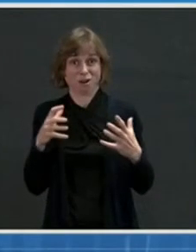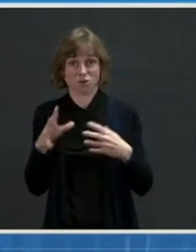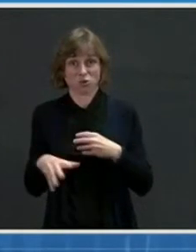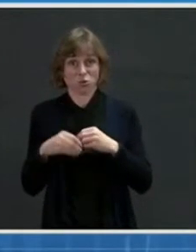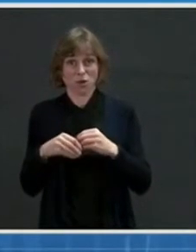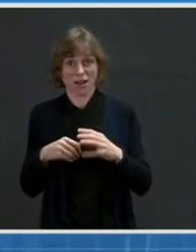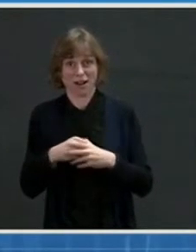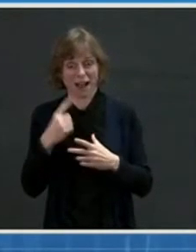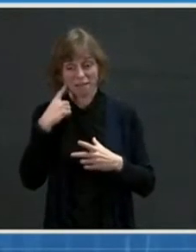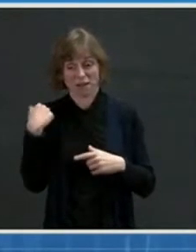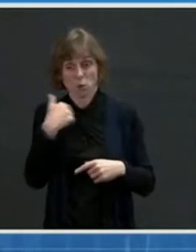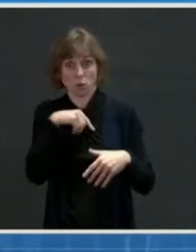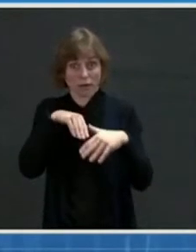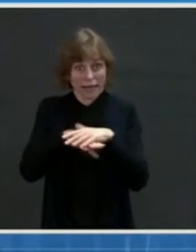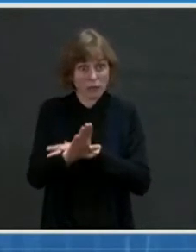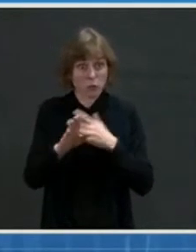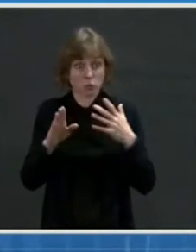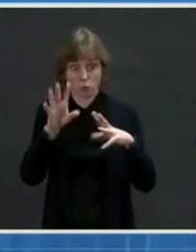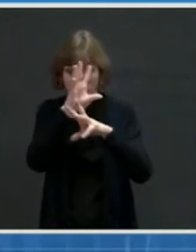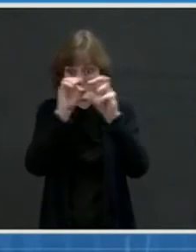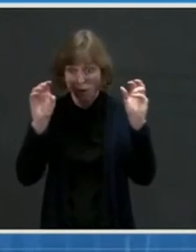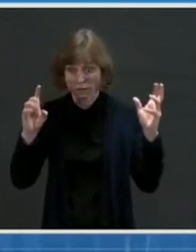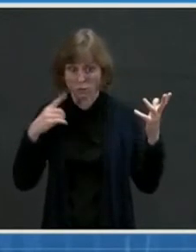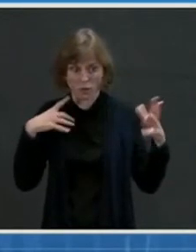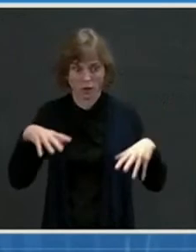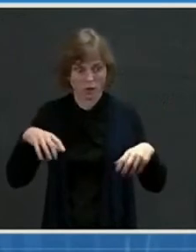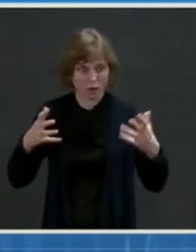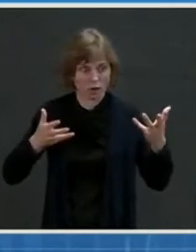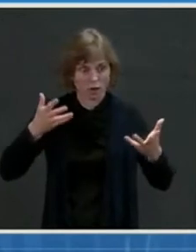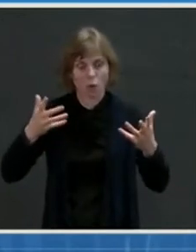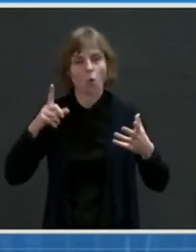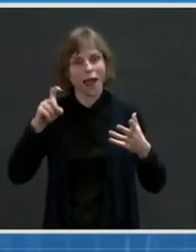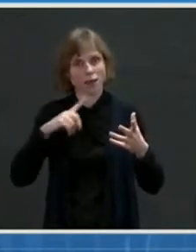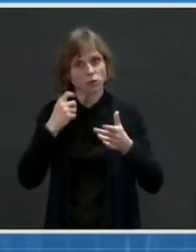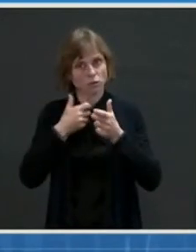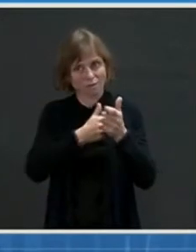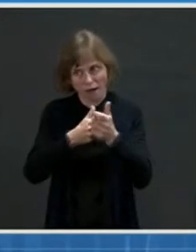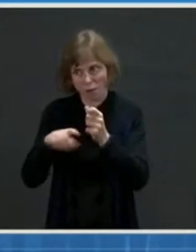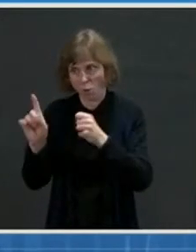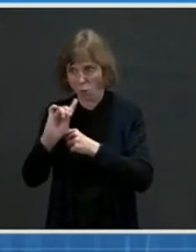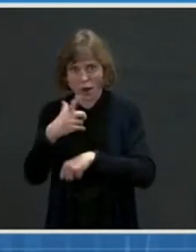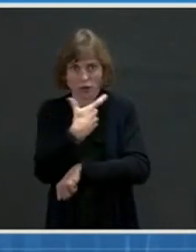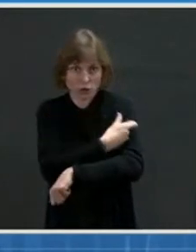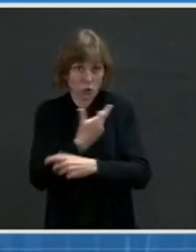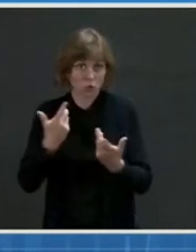EQUITABLELY. DR. WALENSKY. YEAH, I DON'T HAVE MUCH TO ADD. I THINK WHEN WE CAME INTO THE ADMINISTRATION, WE HAD TO MAKE